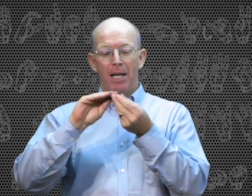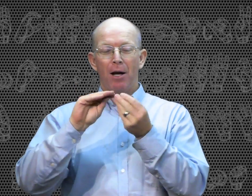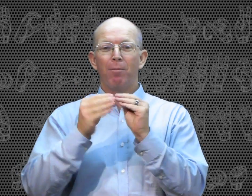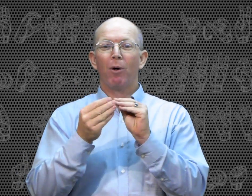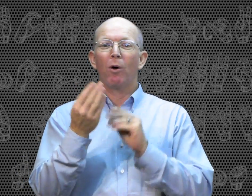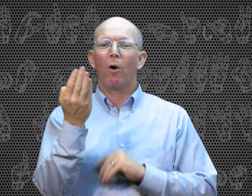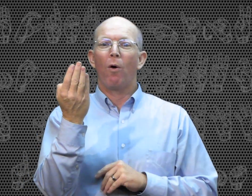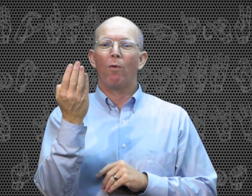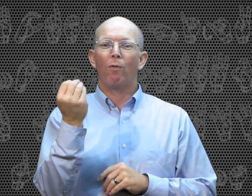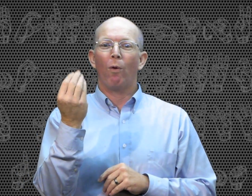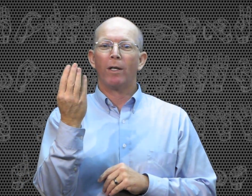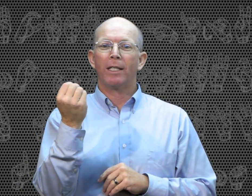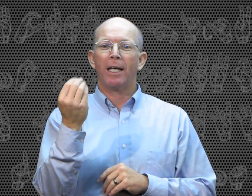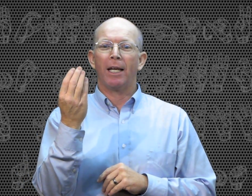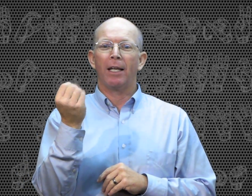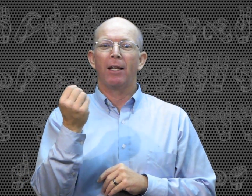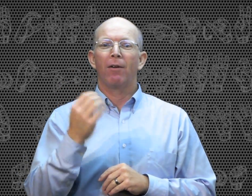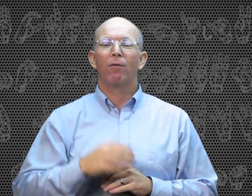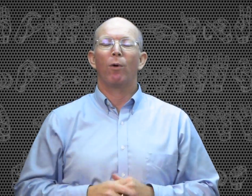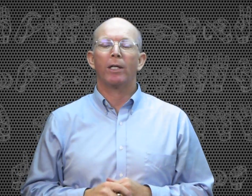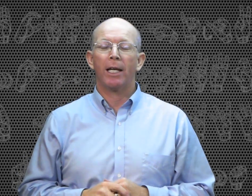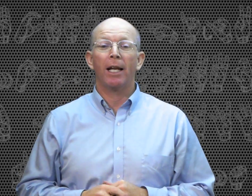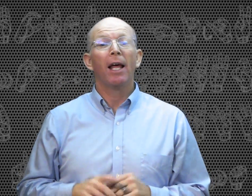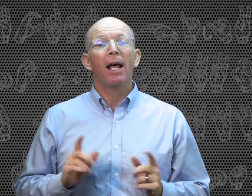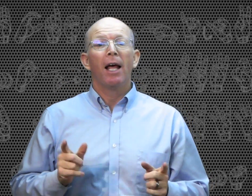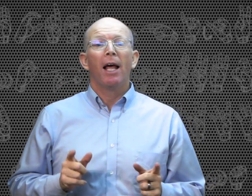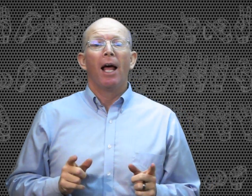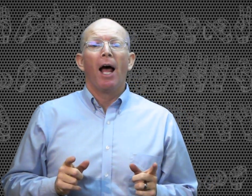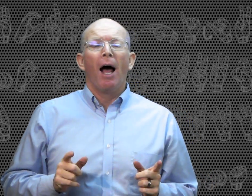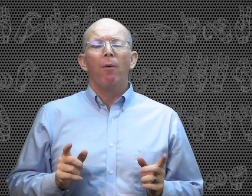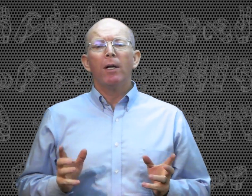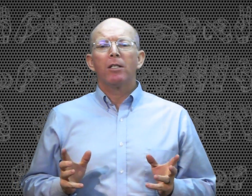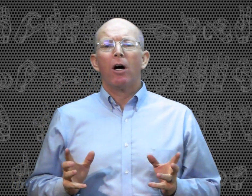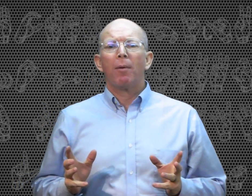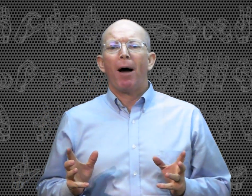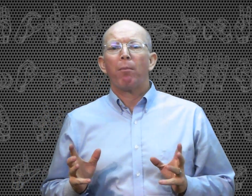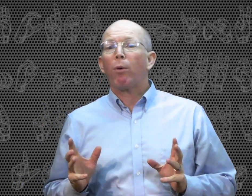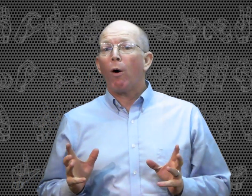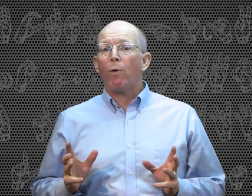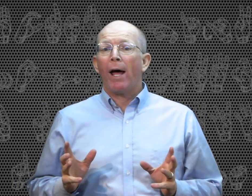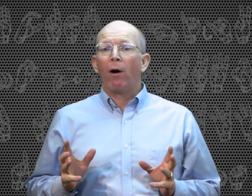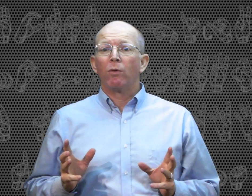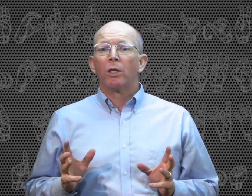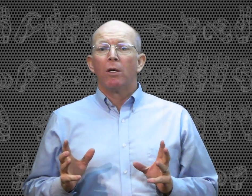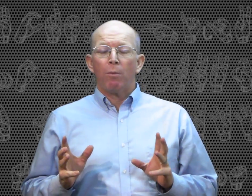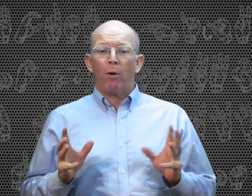Lesson number 14. I want to talk about pronouns.